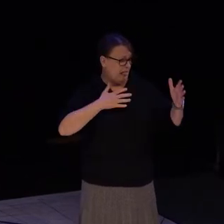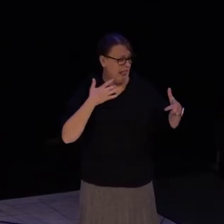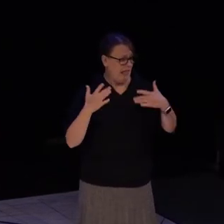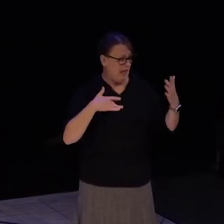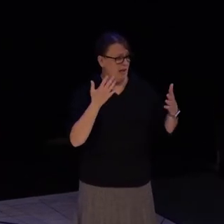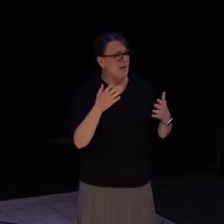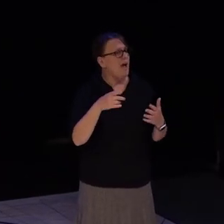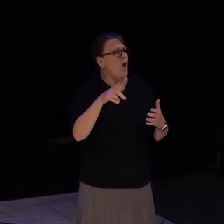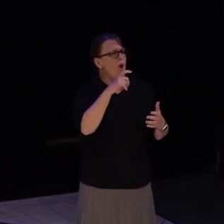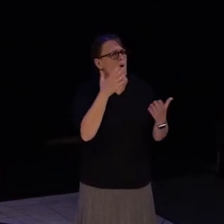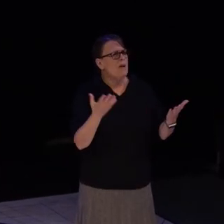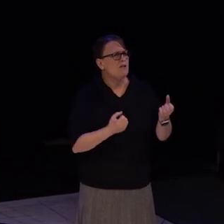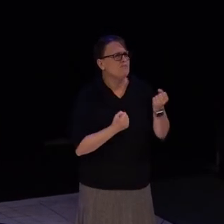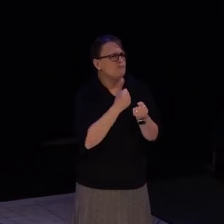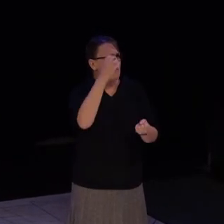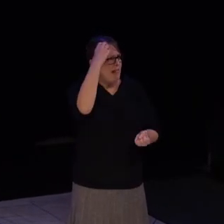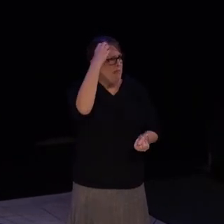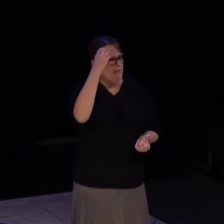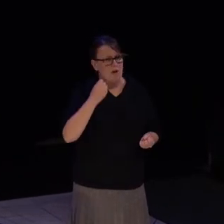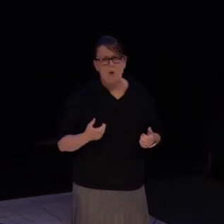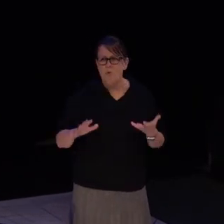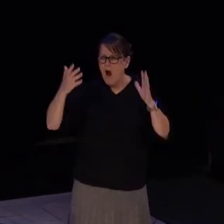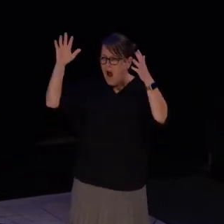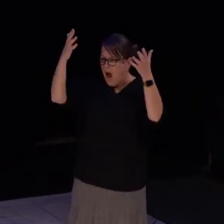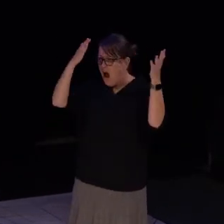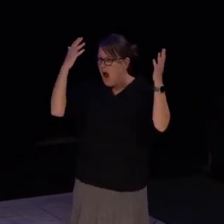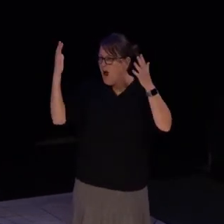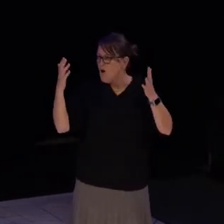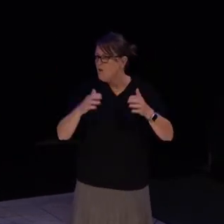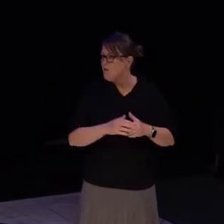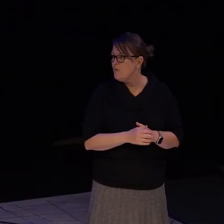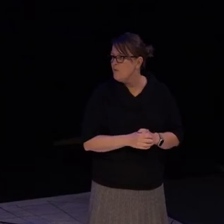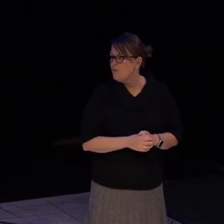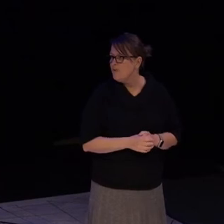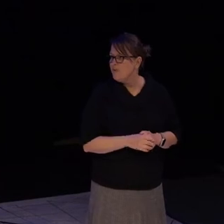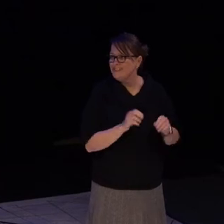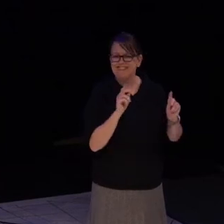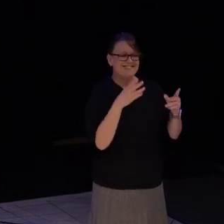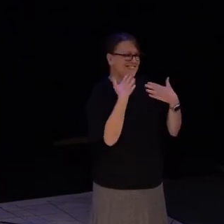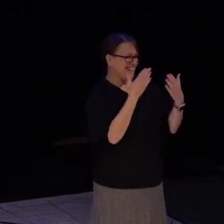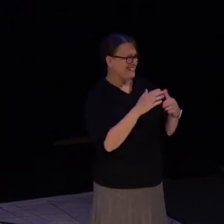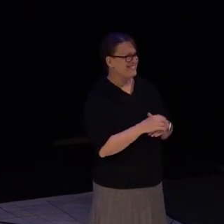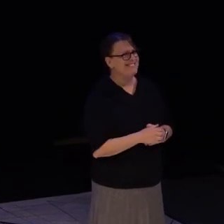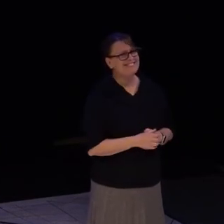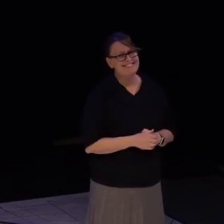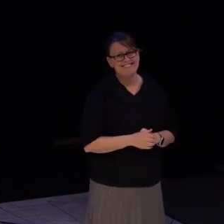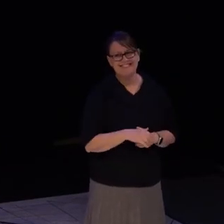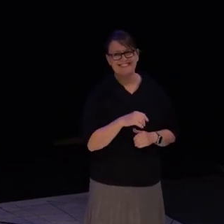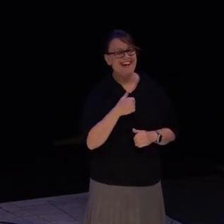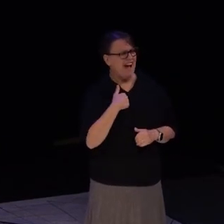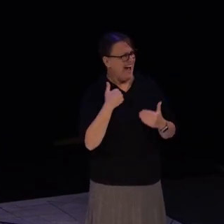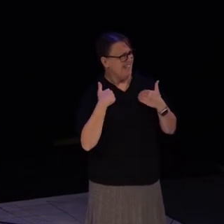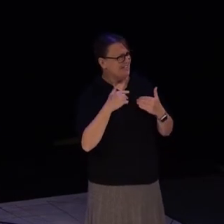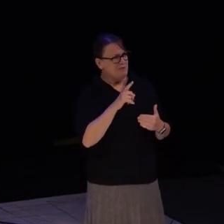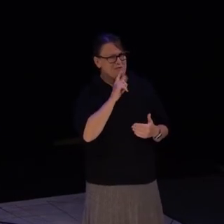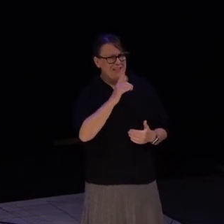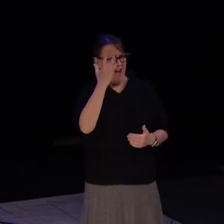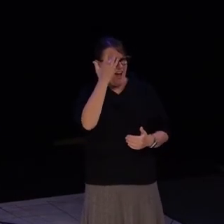Who in here is Clemson fan. (audience yells together) I got some really intelligent, awesome people